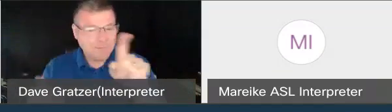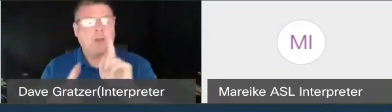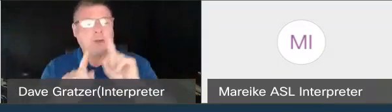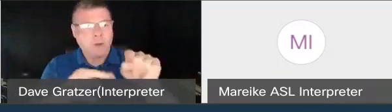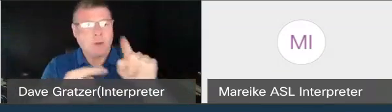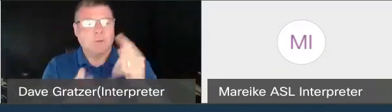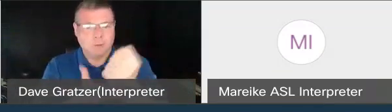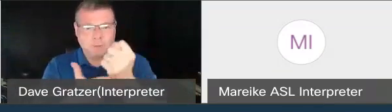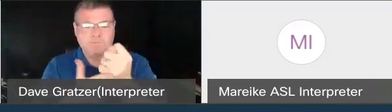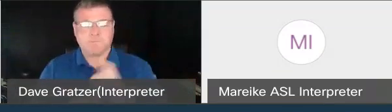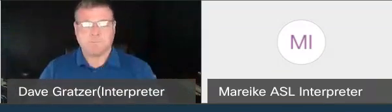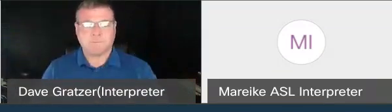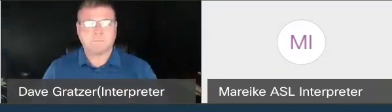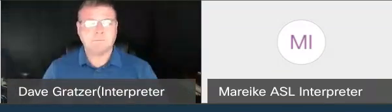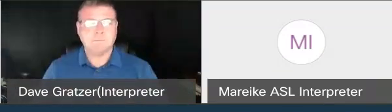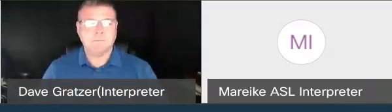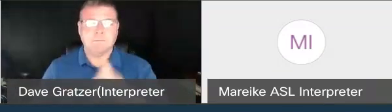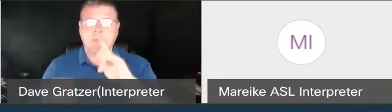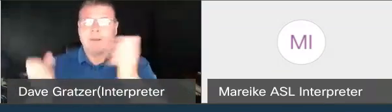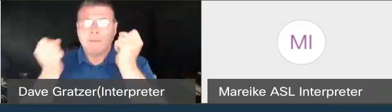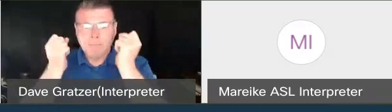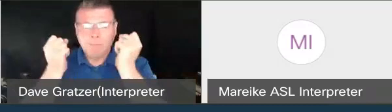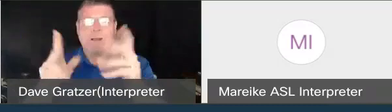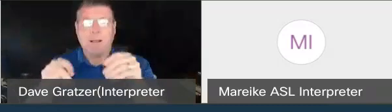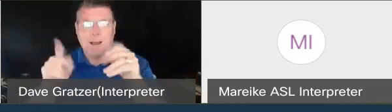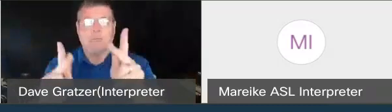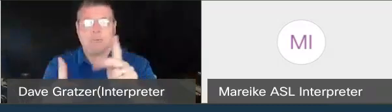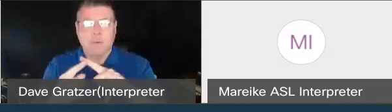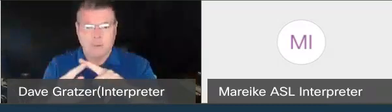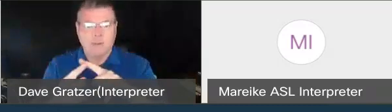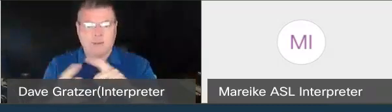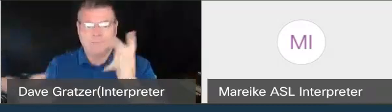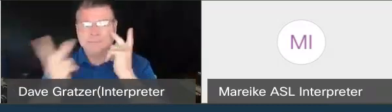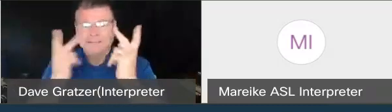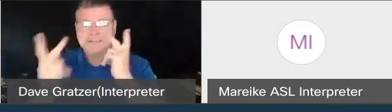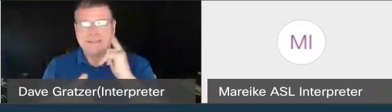[Clears throat] There are a lot of opportunities that present themselves for intervention,